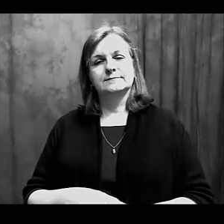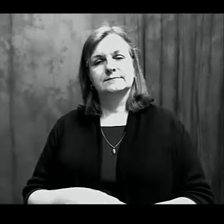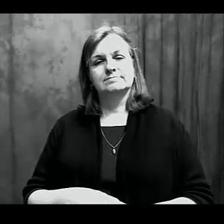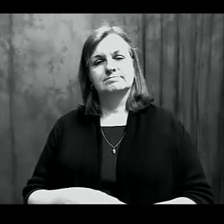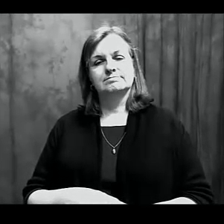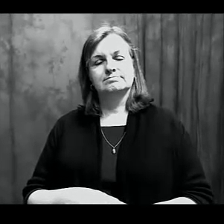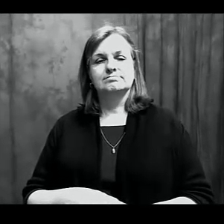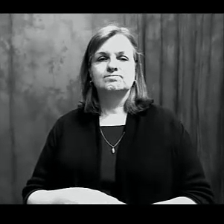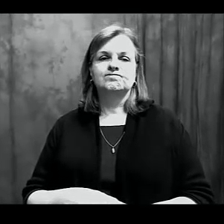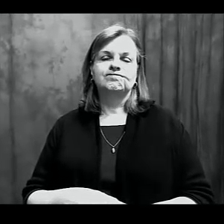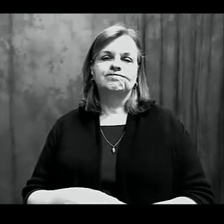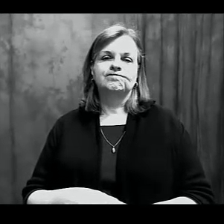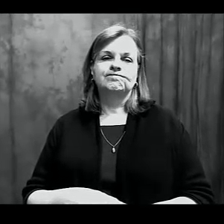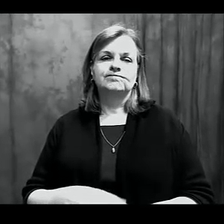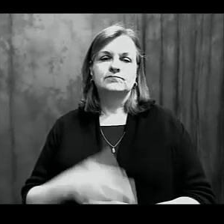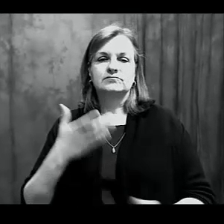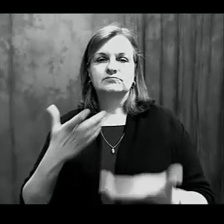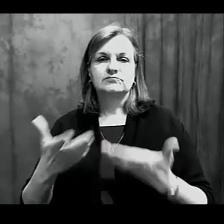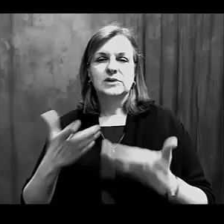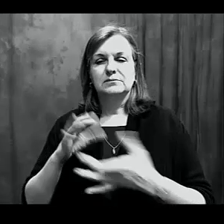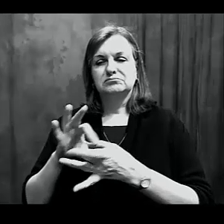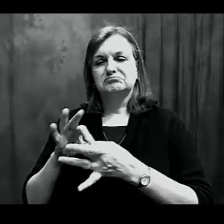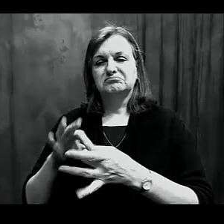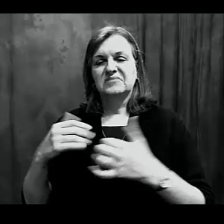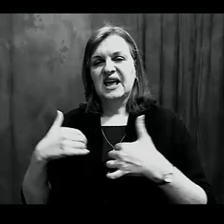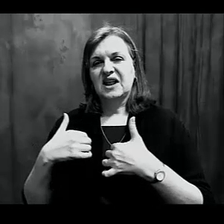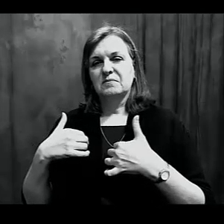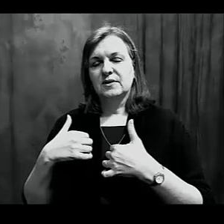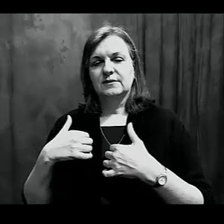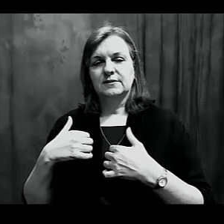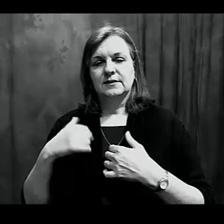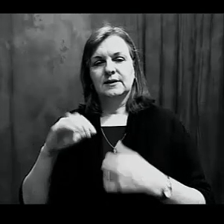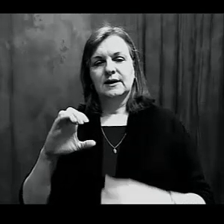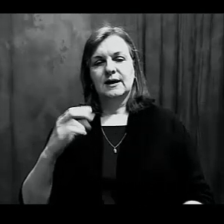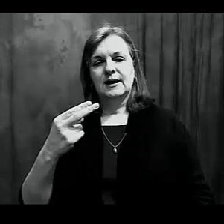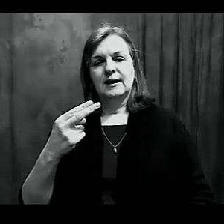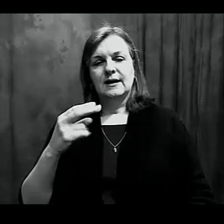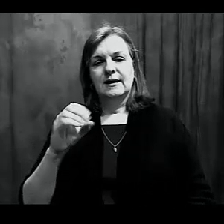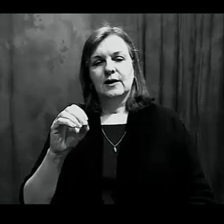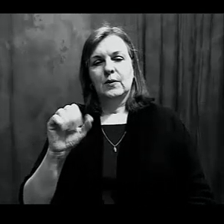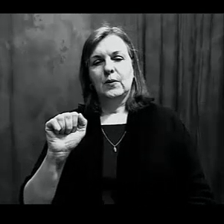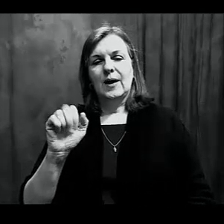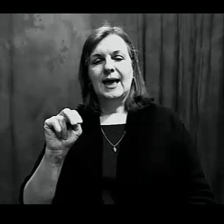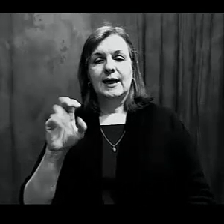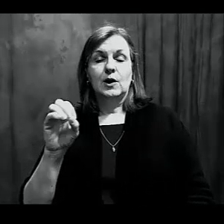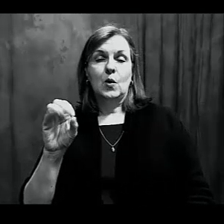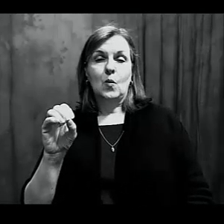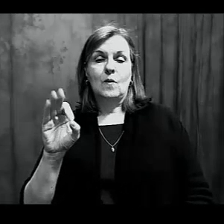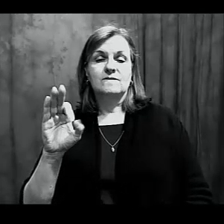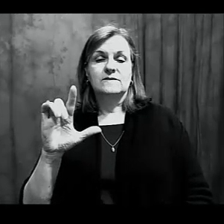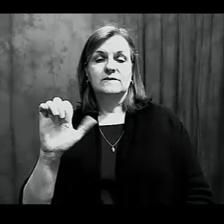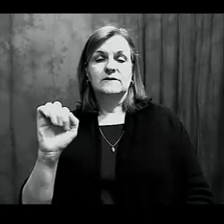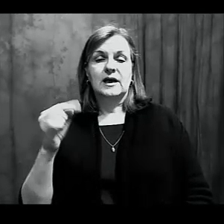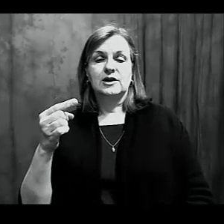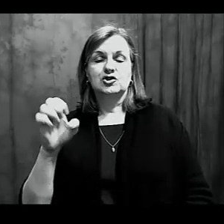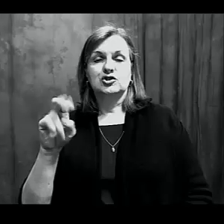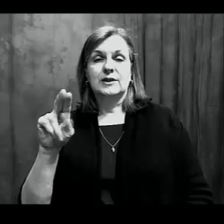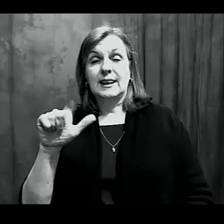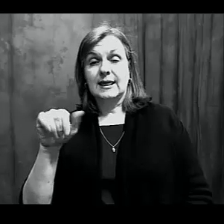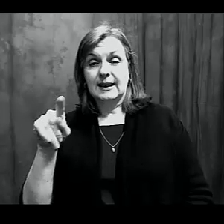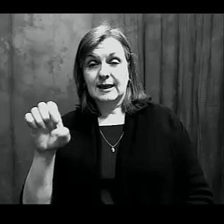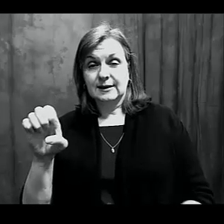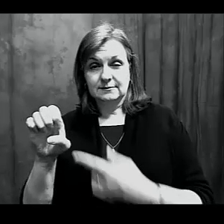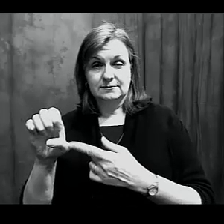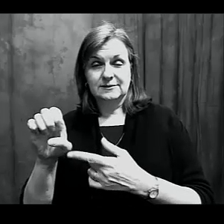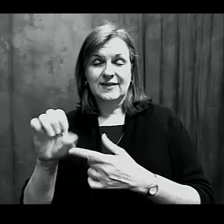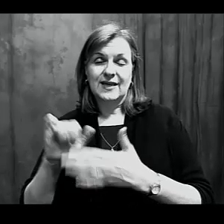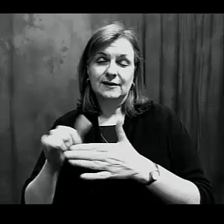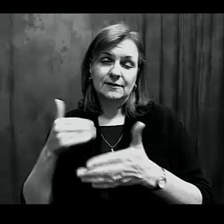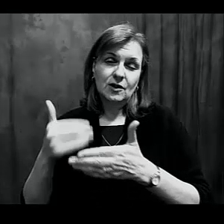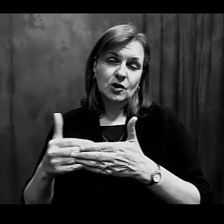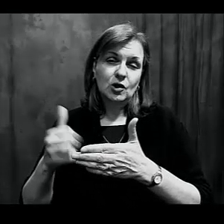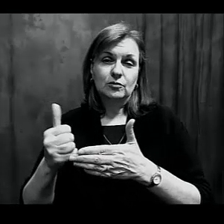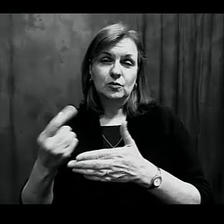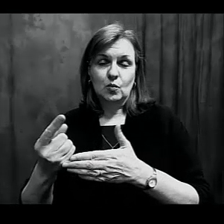we think that probably as far as animals go the chaonoflagellate